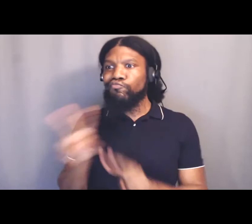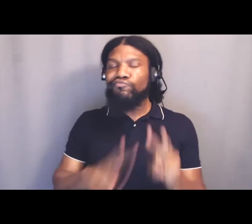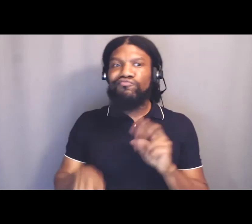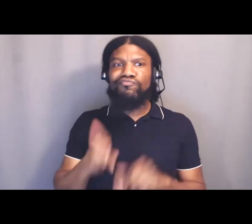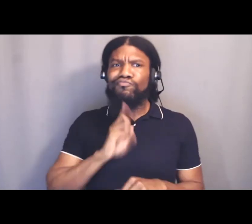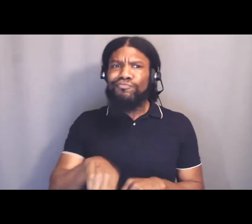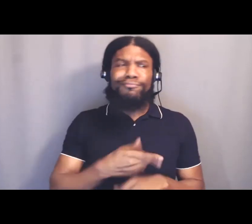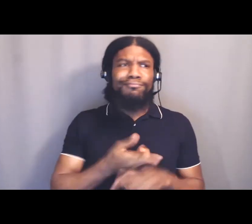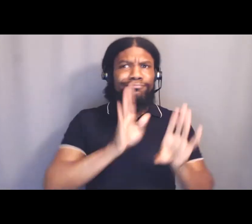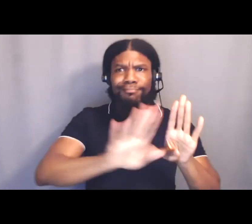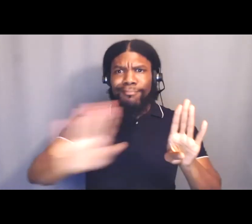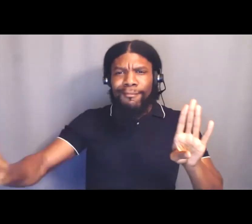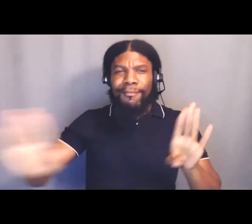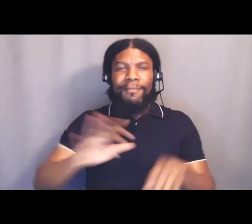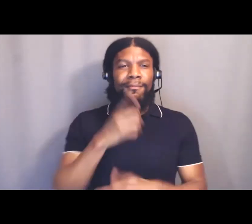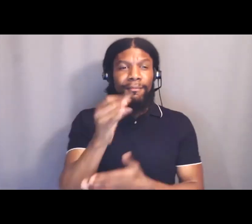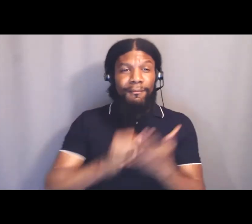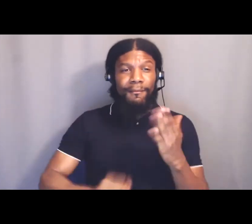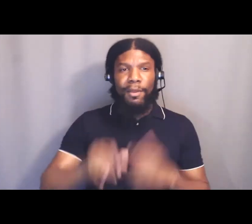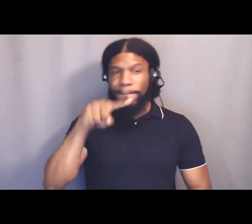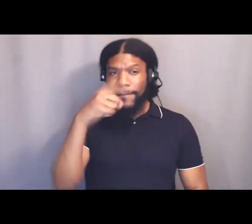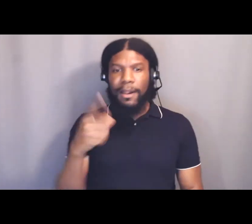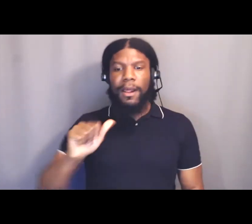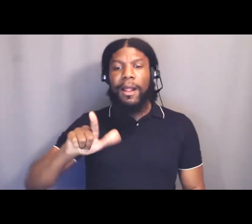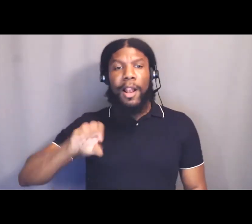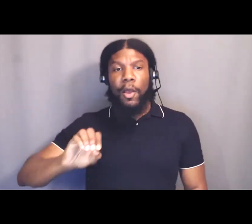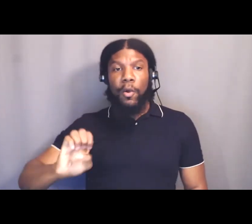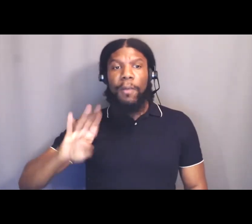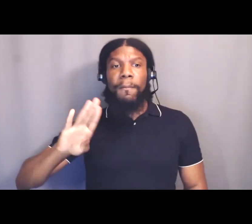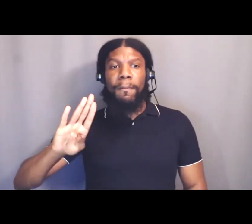Aloe Blacc was there I'm waiting to perform for all of us.